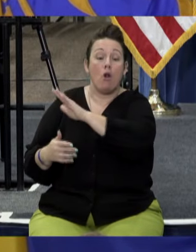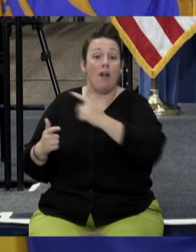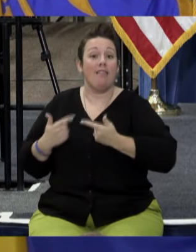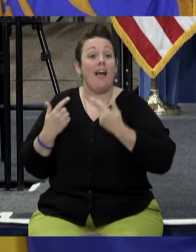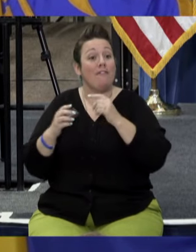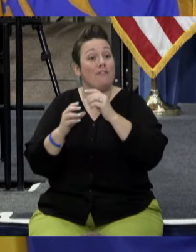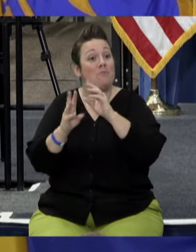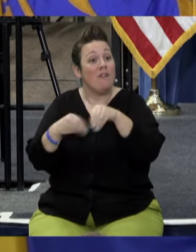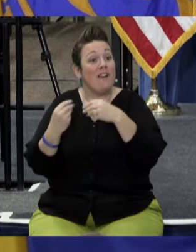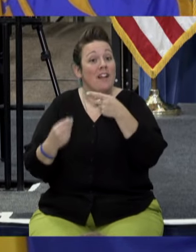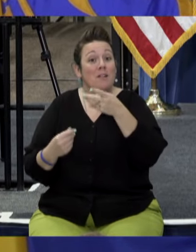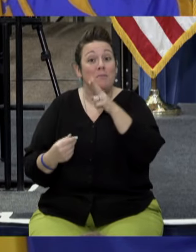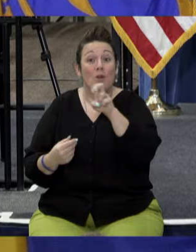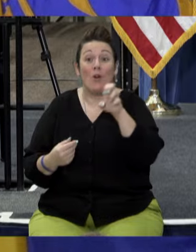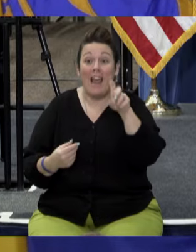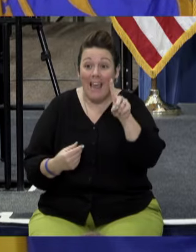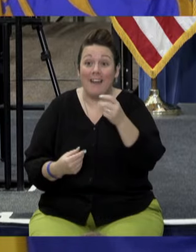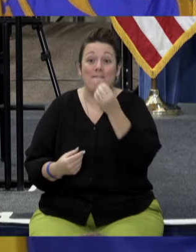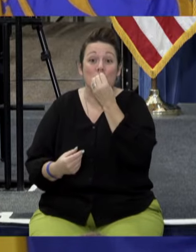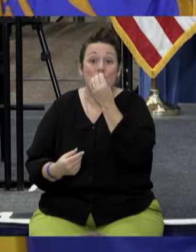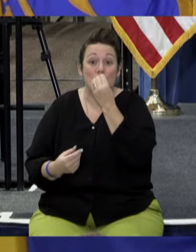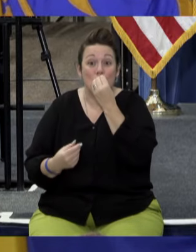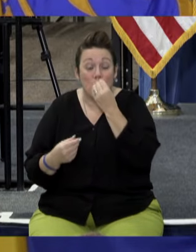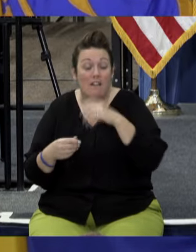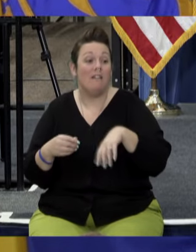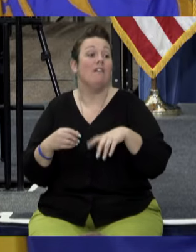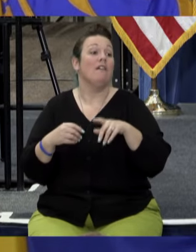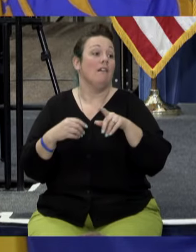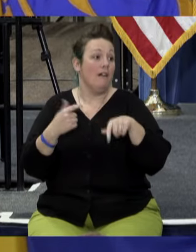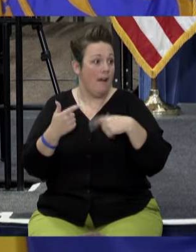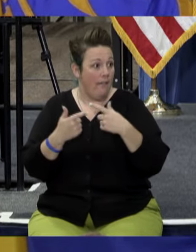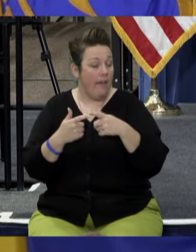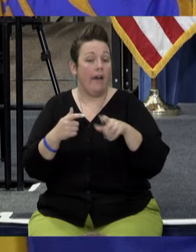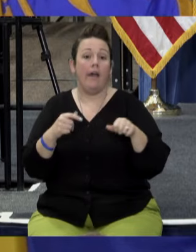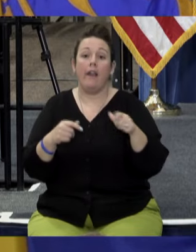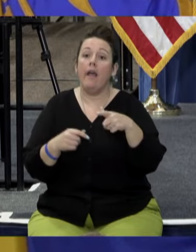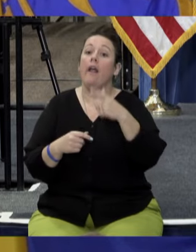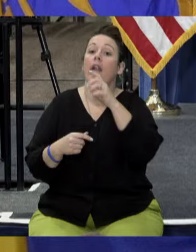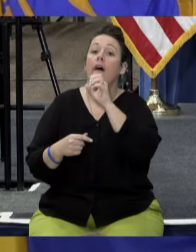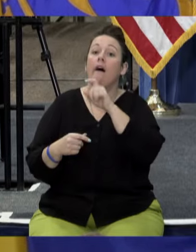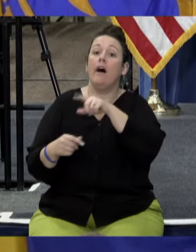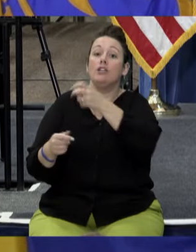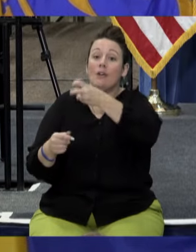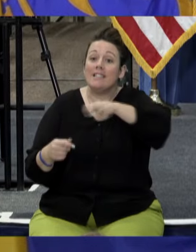There's also that reduced public transportation program for older adults, and a service that's